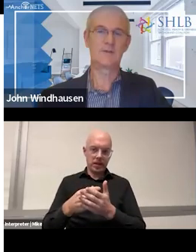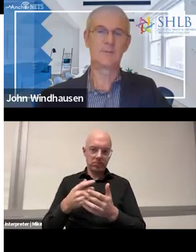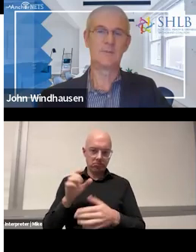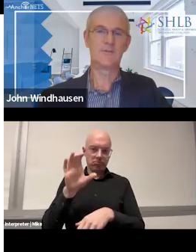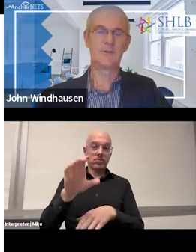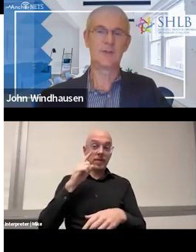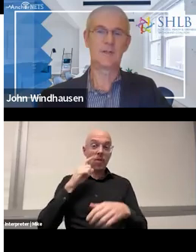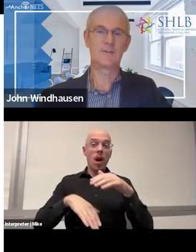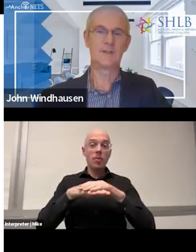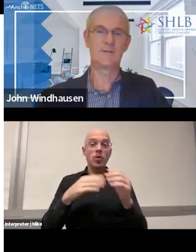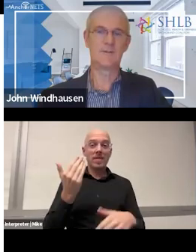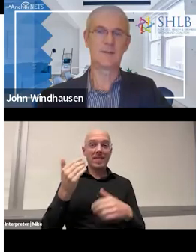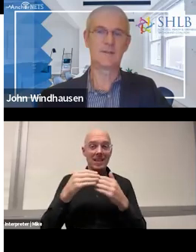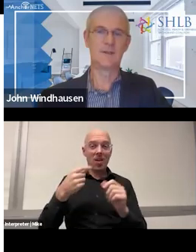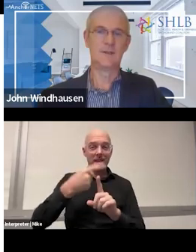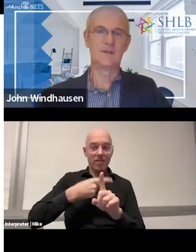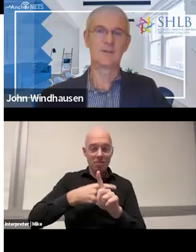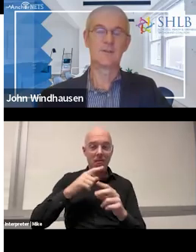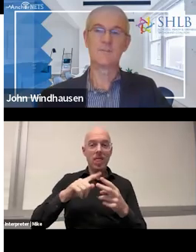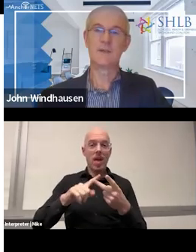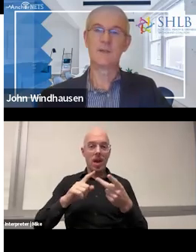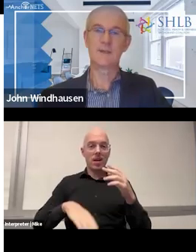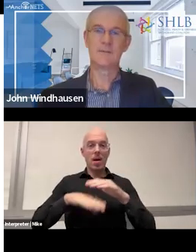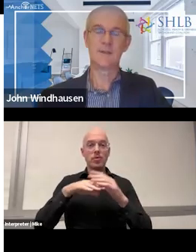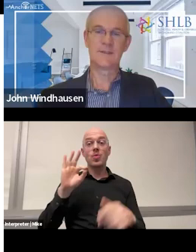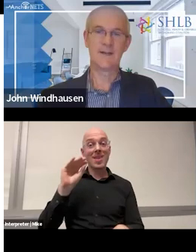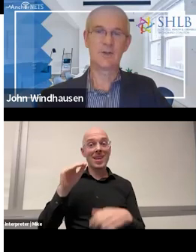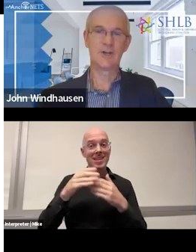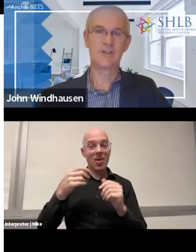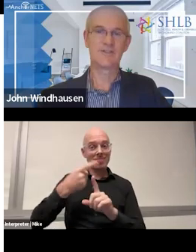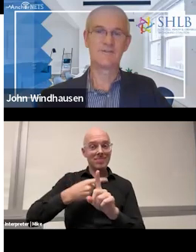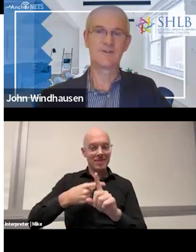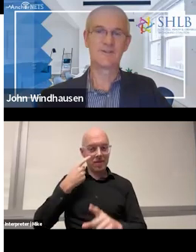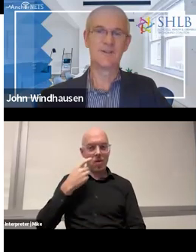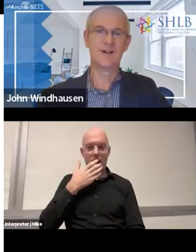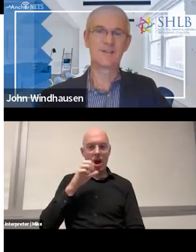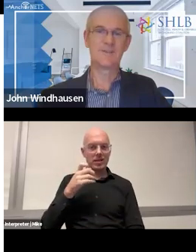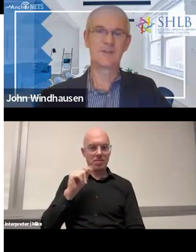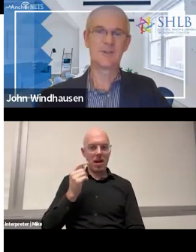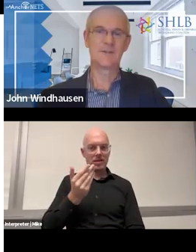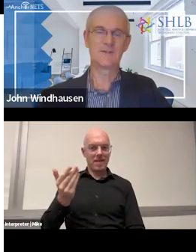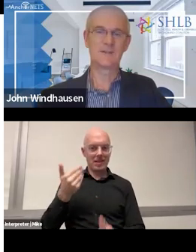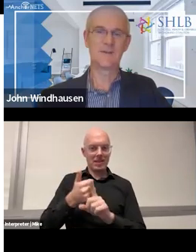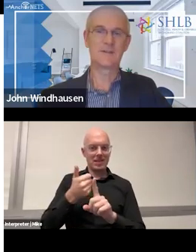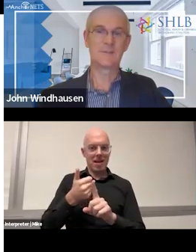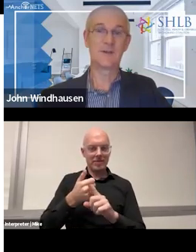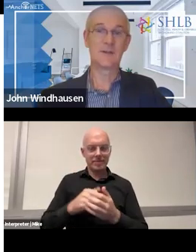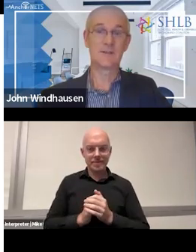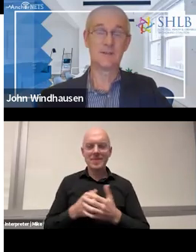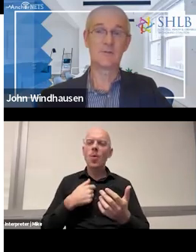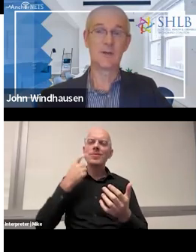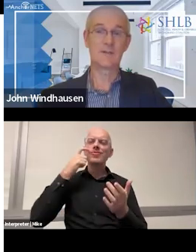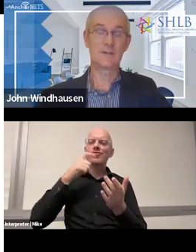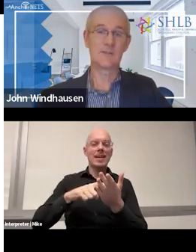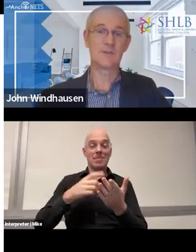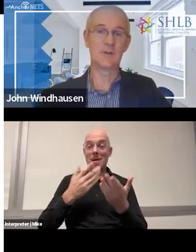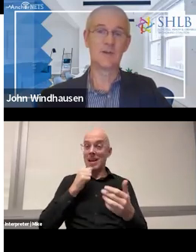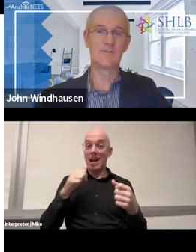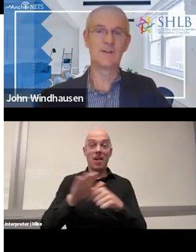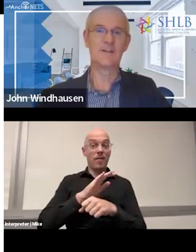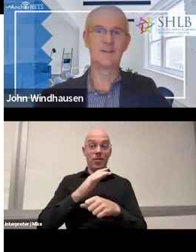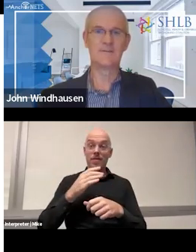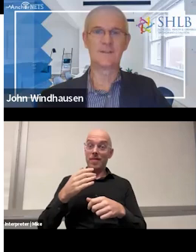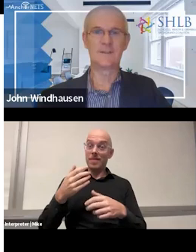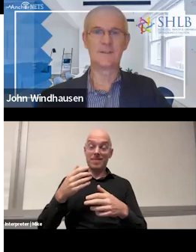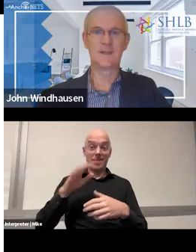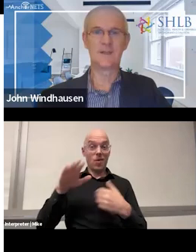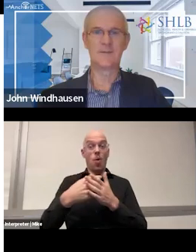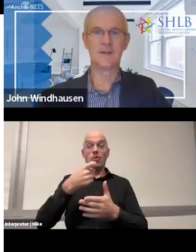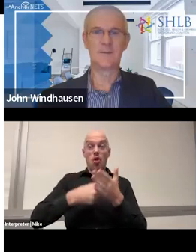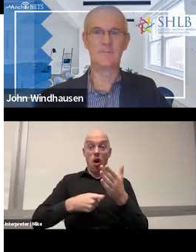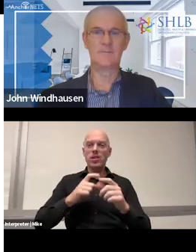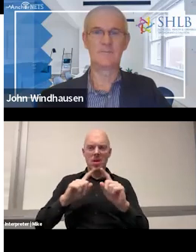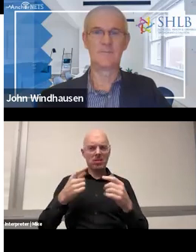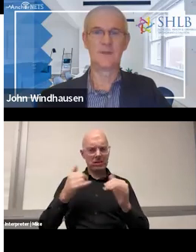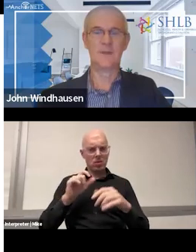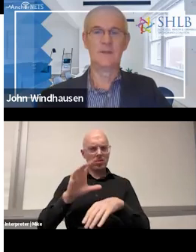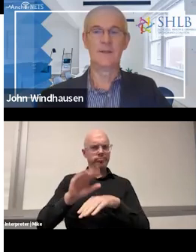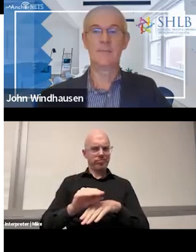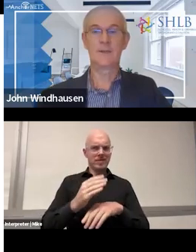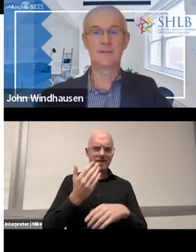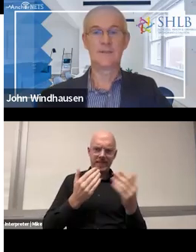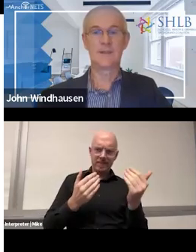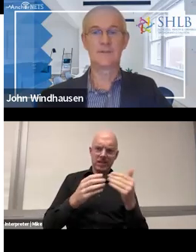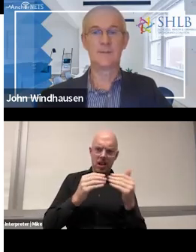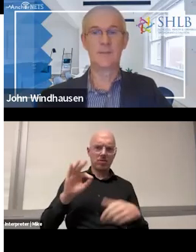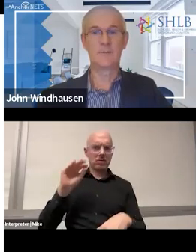John Windhausen: and also not up to $90 per month for each Hotspot device. So this may not cover the entire cost of those Hotspot services and devices. But it is still quite a substantial amount of funding the Fcc. Is making available.